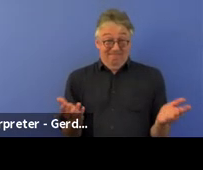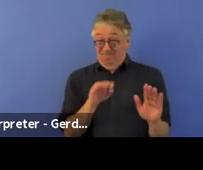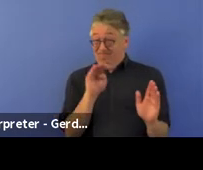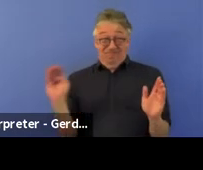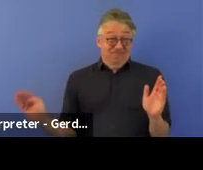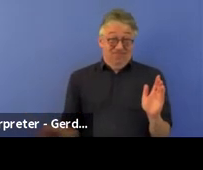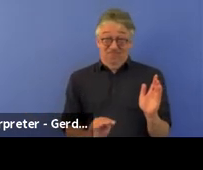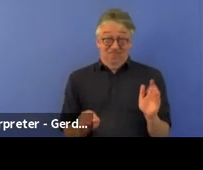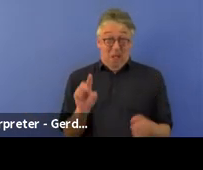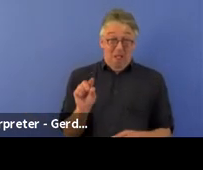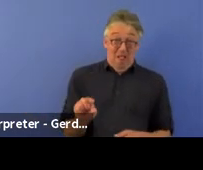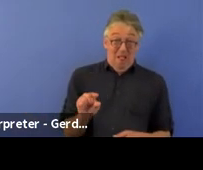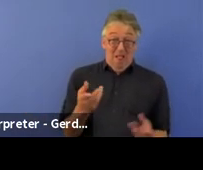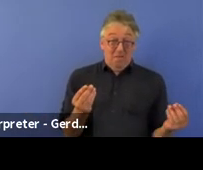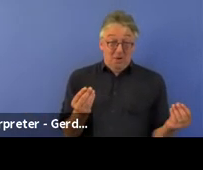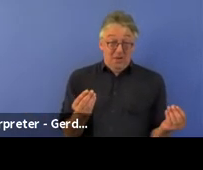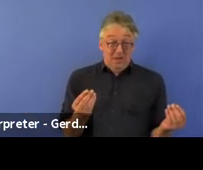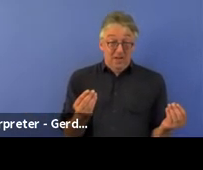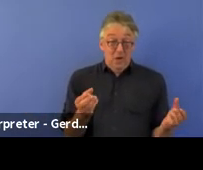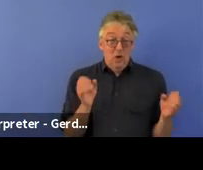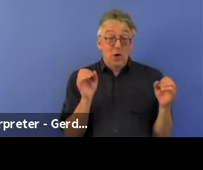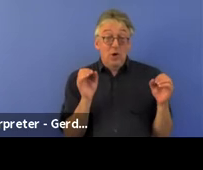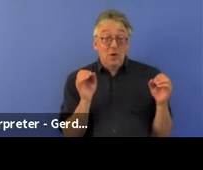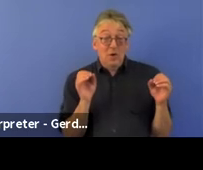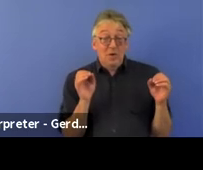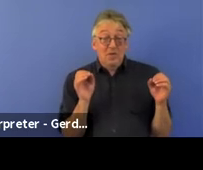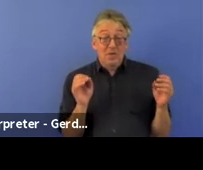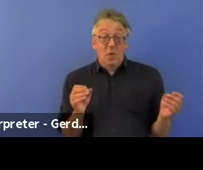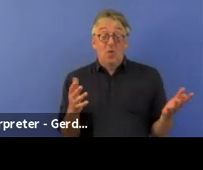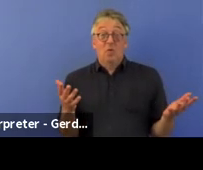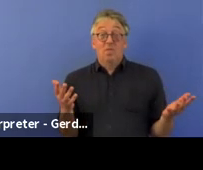challenges faced by people in children with disabilities. Because everything